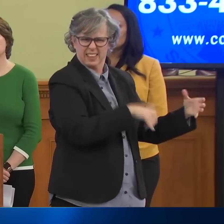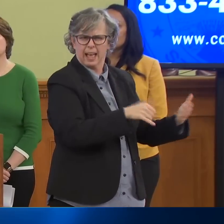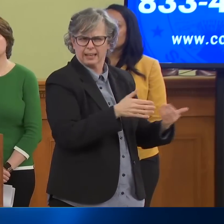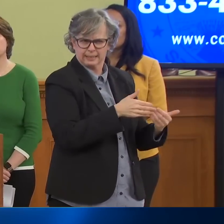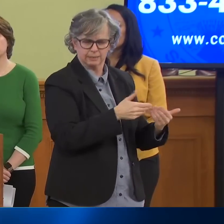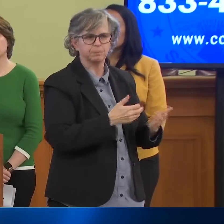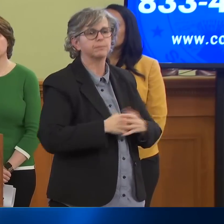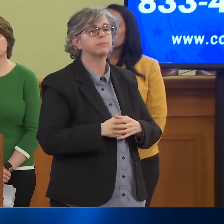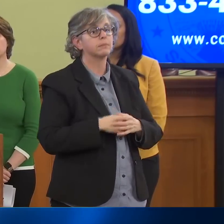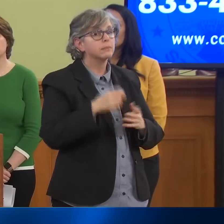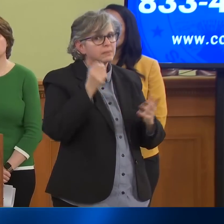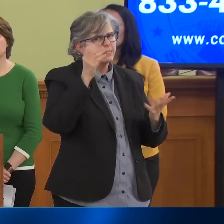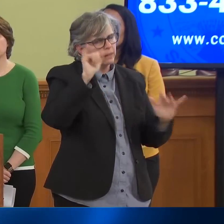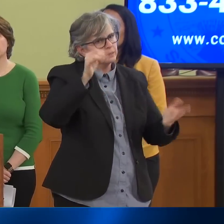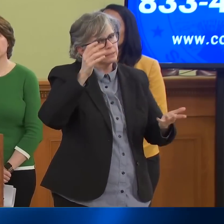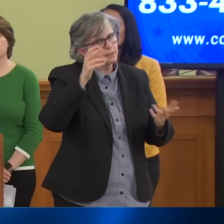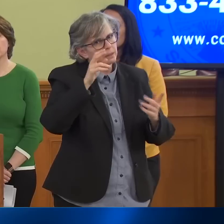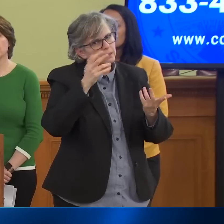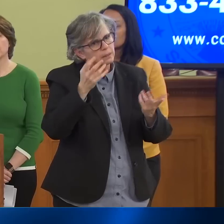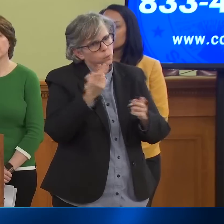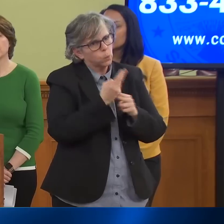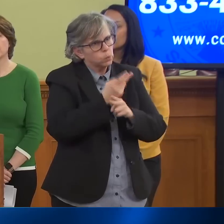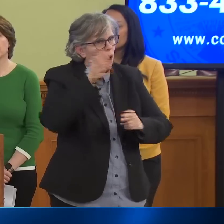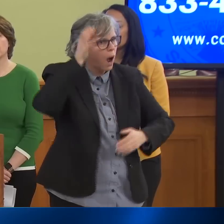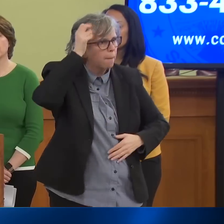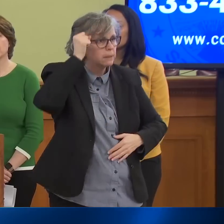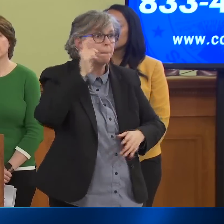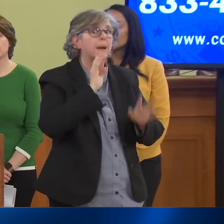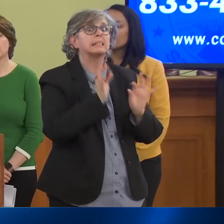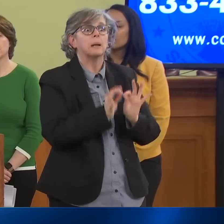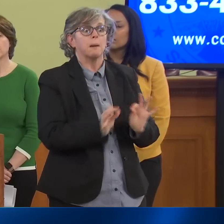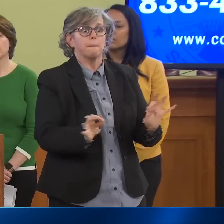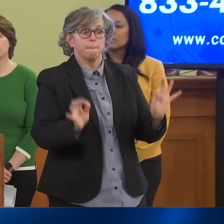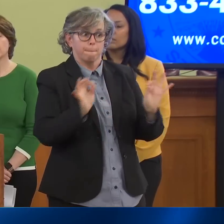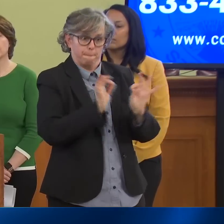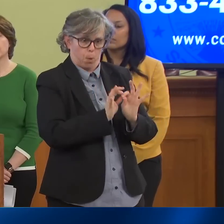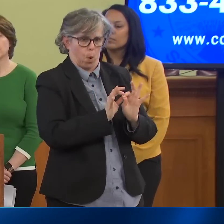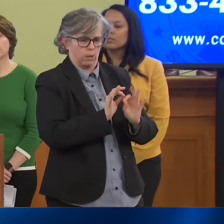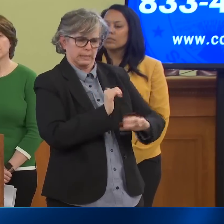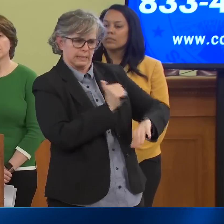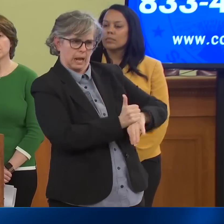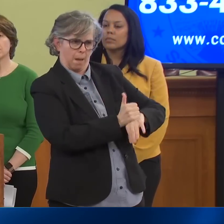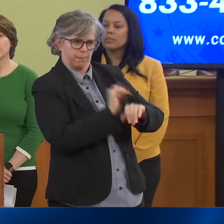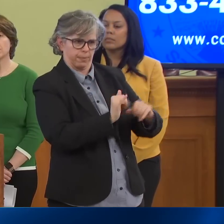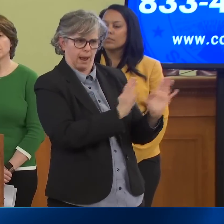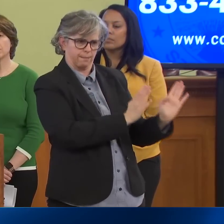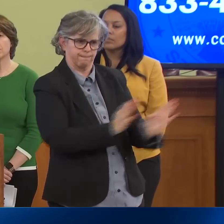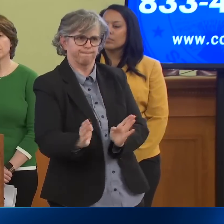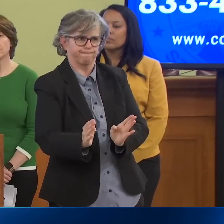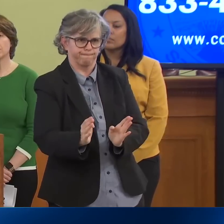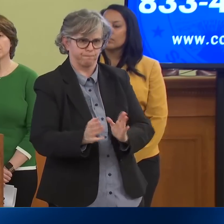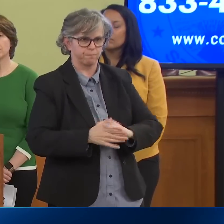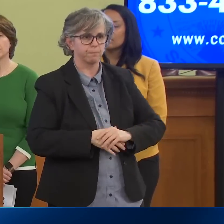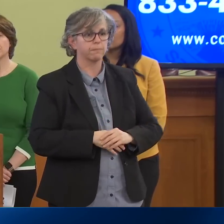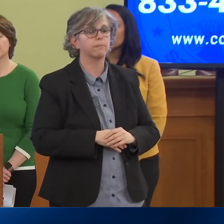WITH NO INTERMINGLING, IF THERE IS AN OUTBREAK AT LEAST YOU HAVE COMBINED INTO THAT PARTICULAR ROOM, AND THE CHILDREN AND THAT PARTICULAR ROOM.